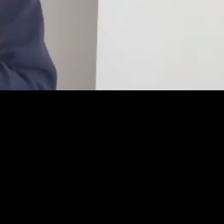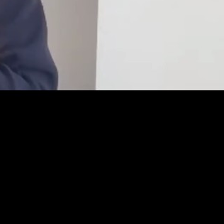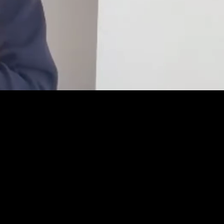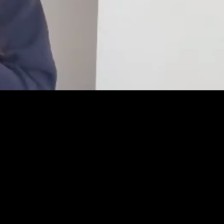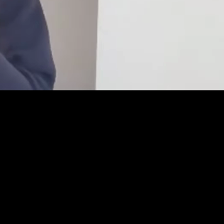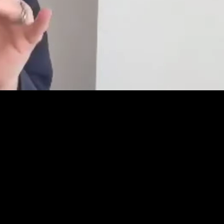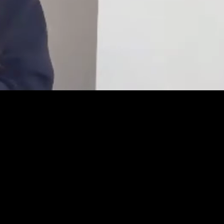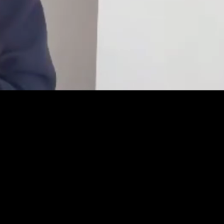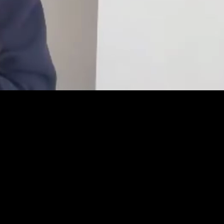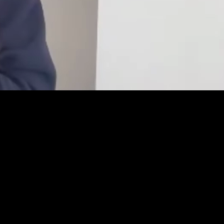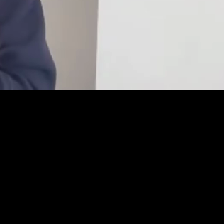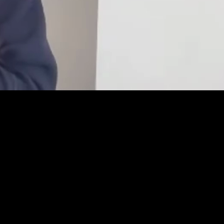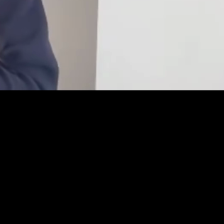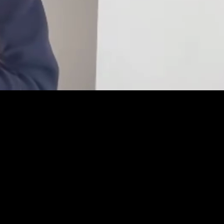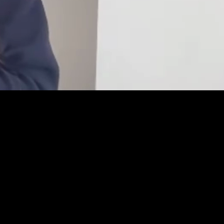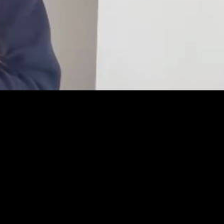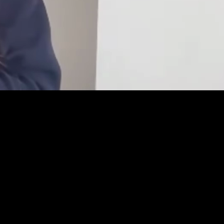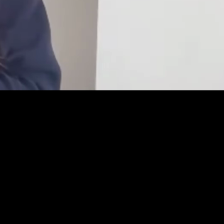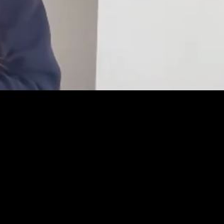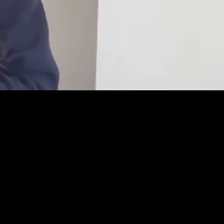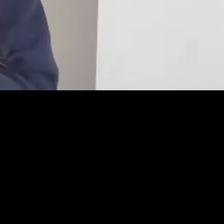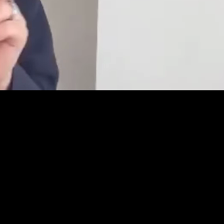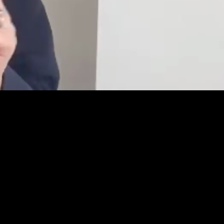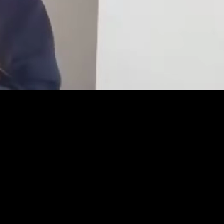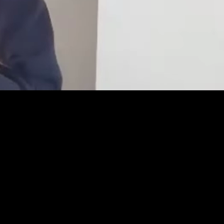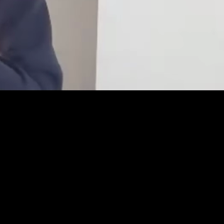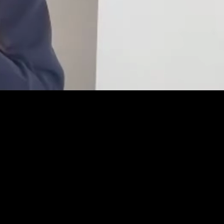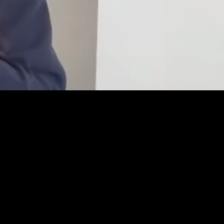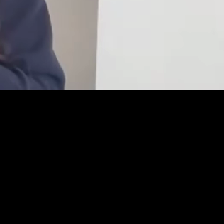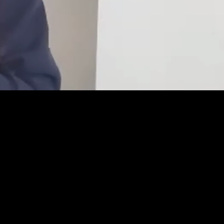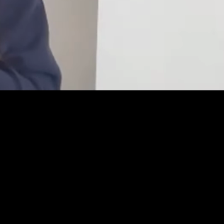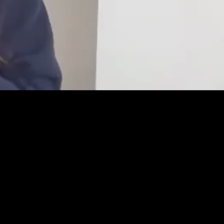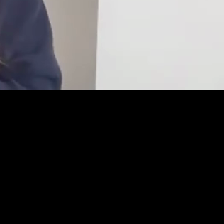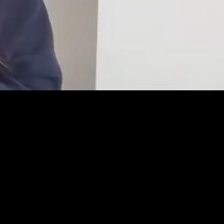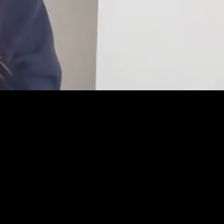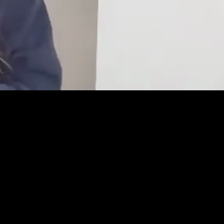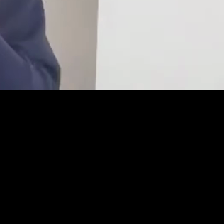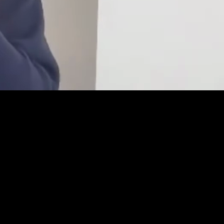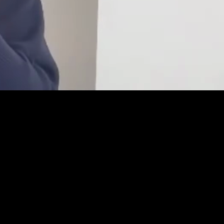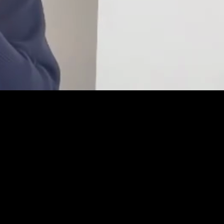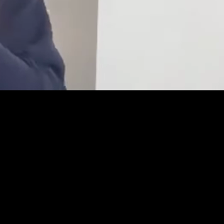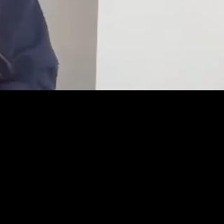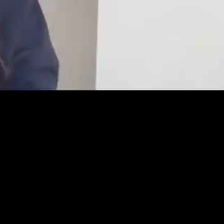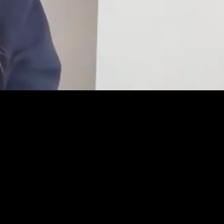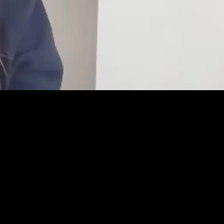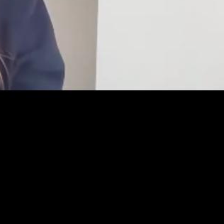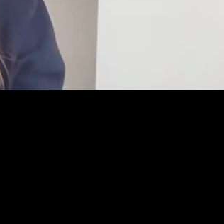your carbon emissions are limited. Yes, great question. Who did that come from, Karys?